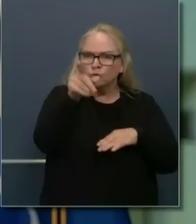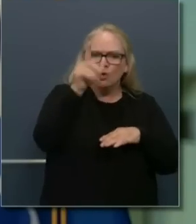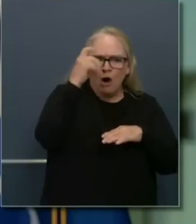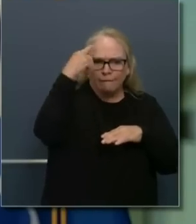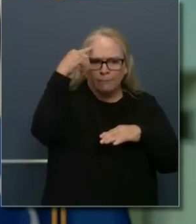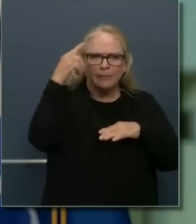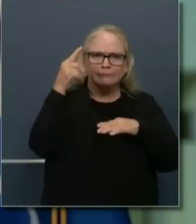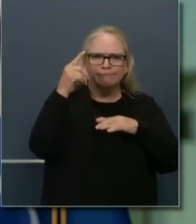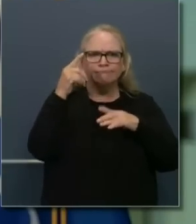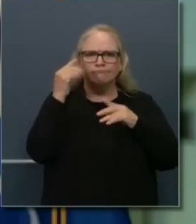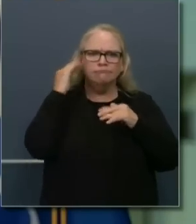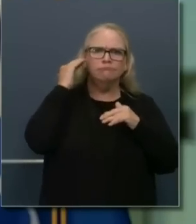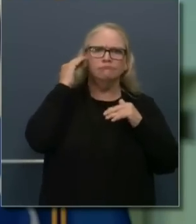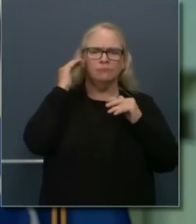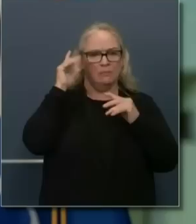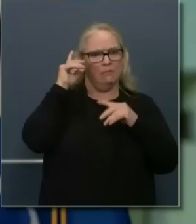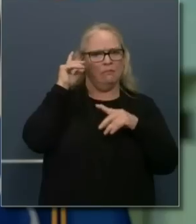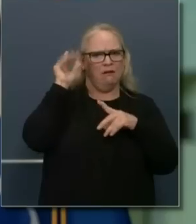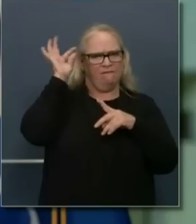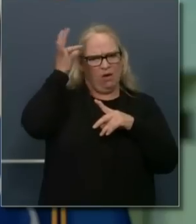INTO OAKLAND. HAS THE ADMINISTRATION GIVING